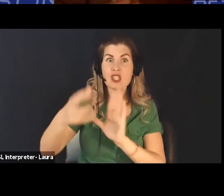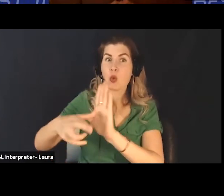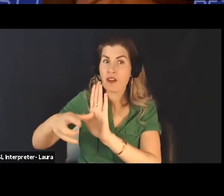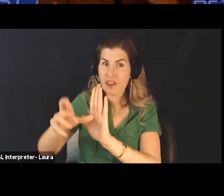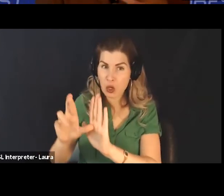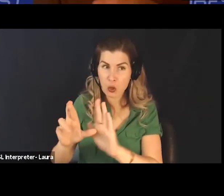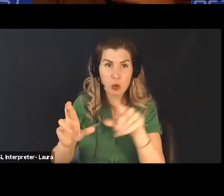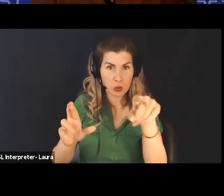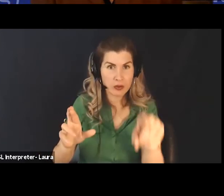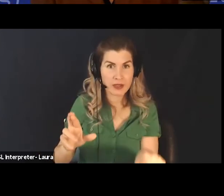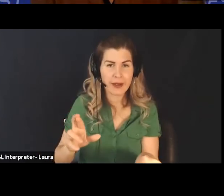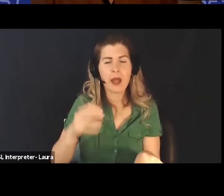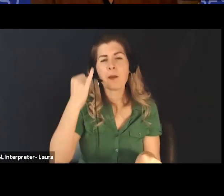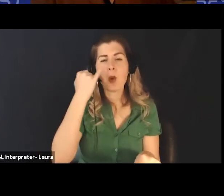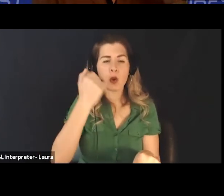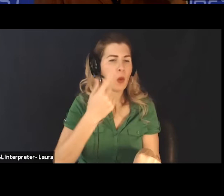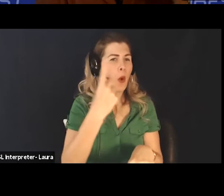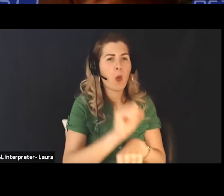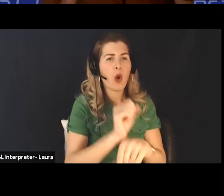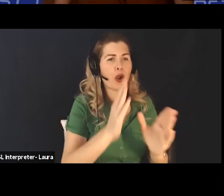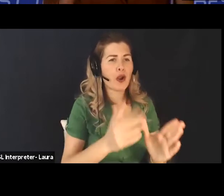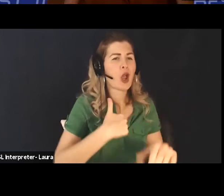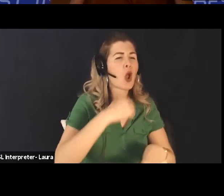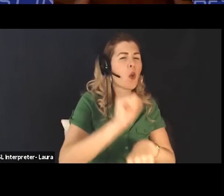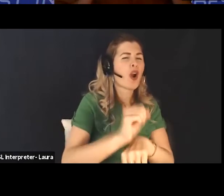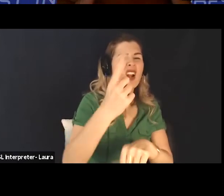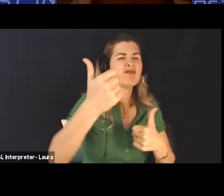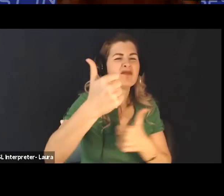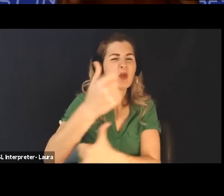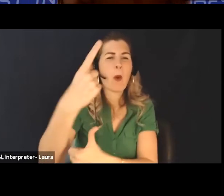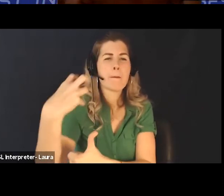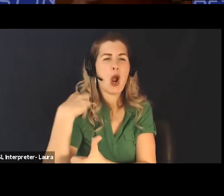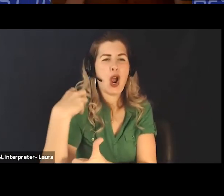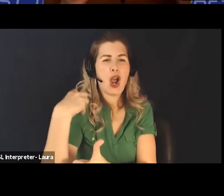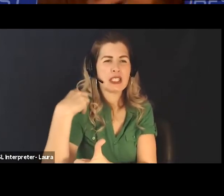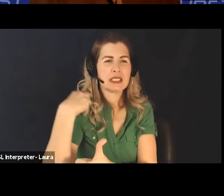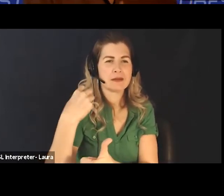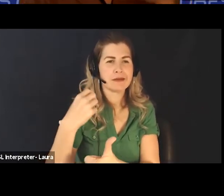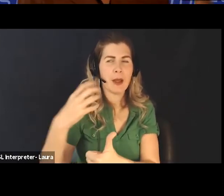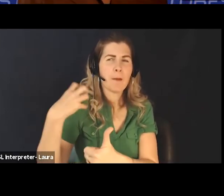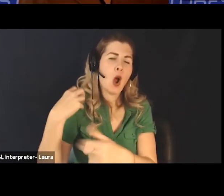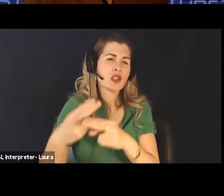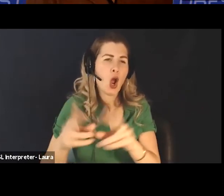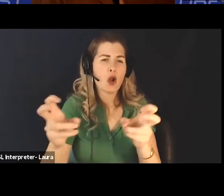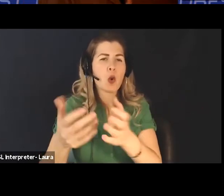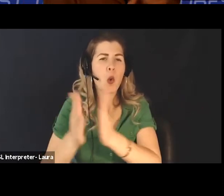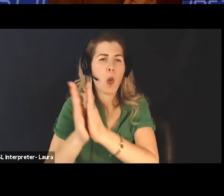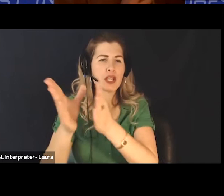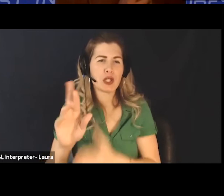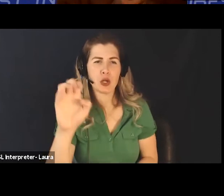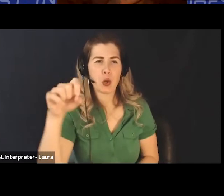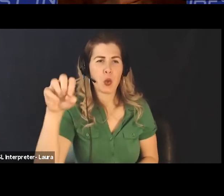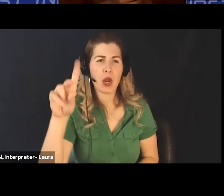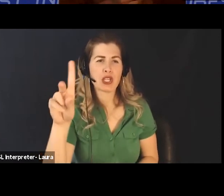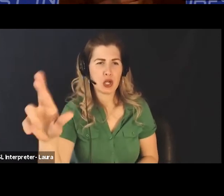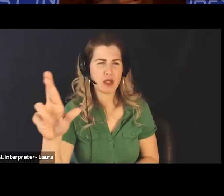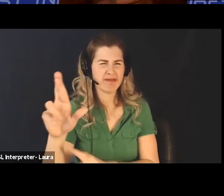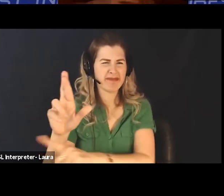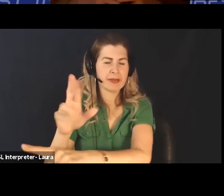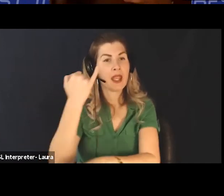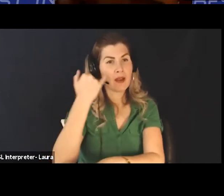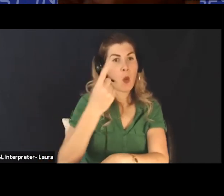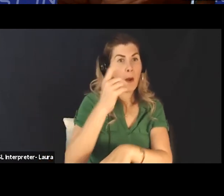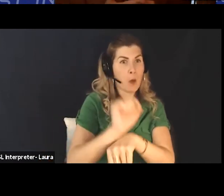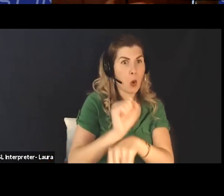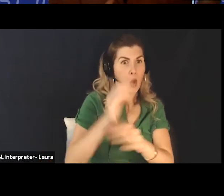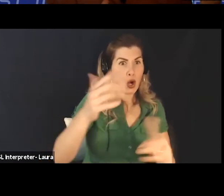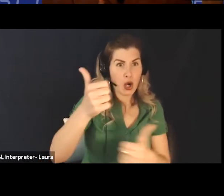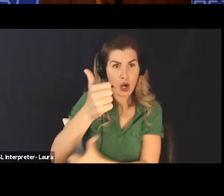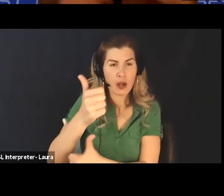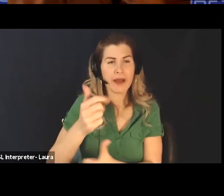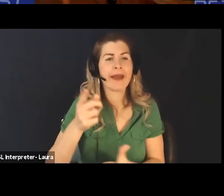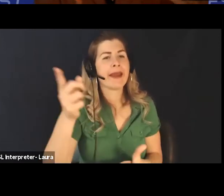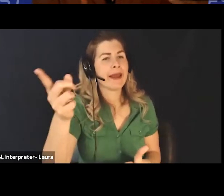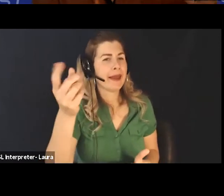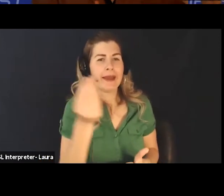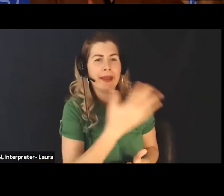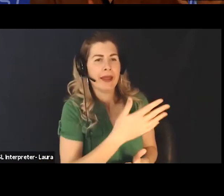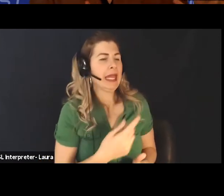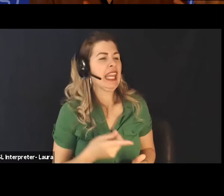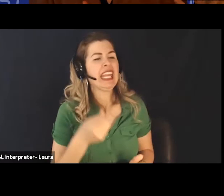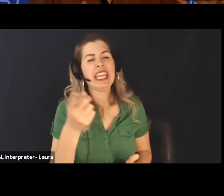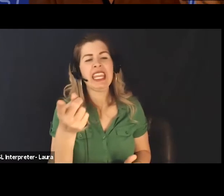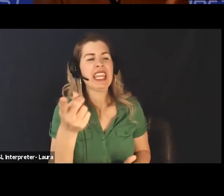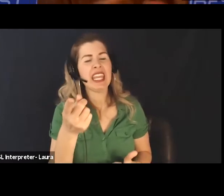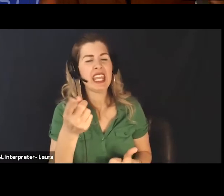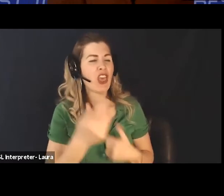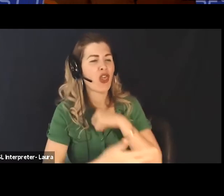So, what these reviews would allow workers to do is like hear from you know if a worker and worked for Questor, and that employer is called a request or on the platform worker worked on it with a request or and that request or had say run off with the